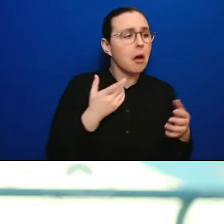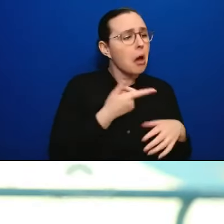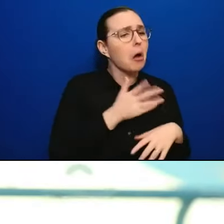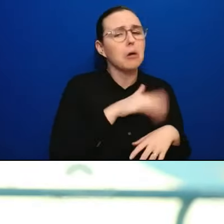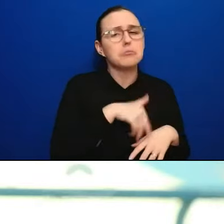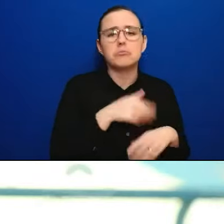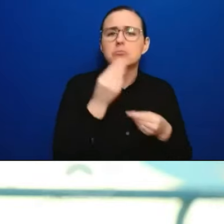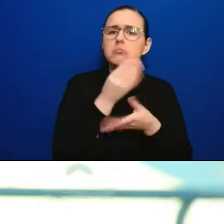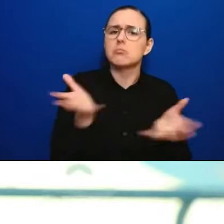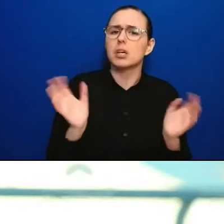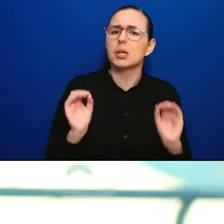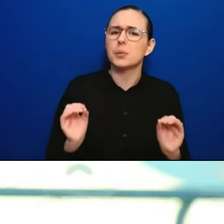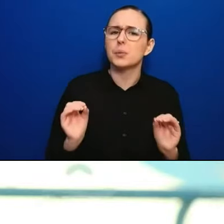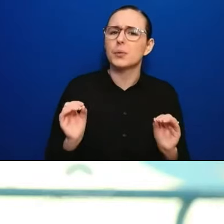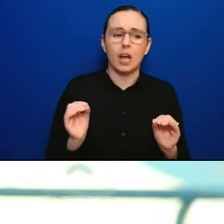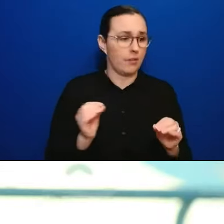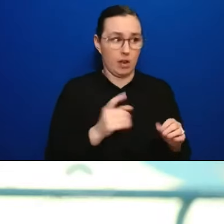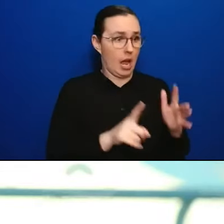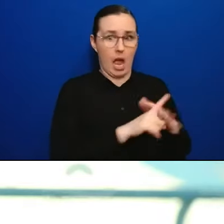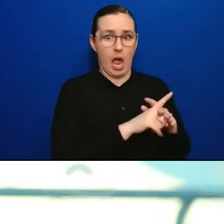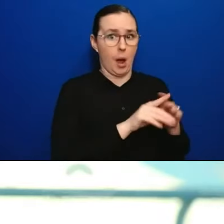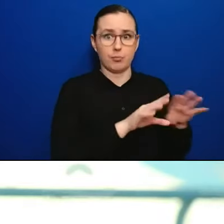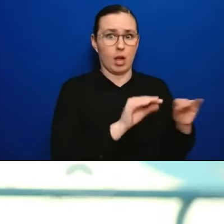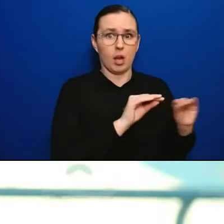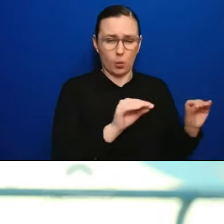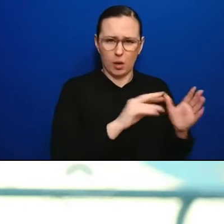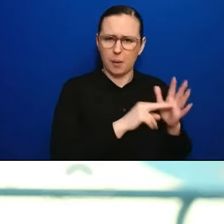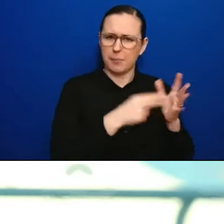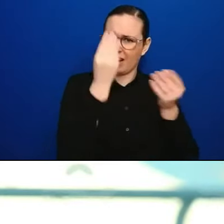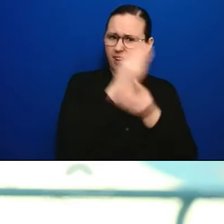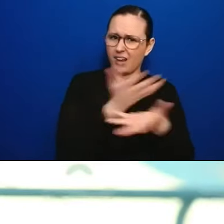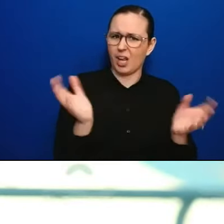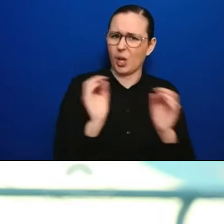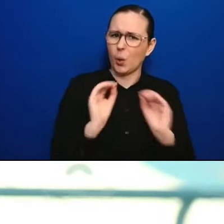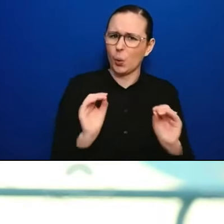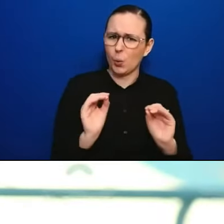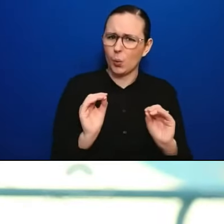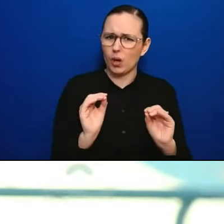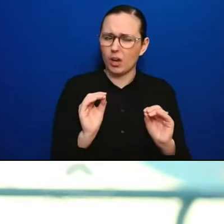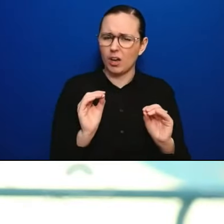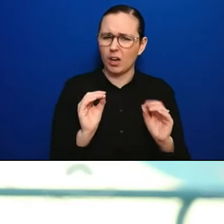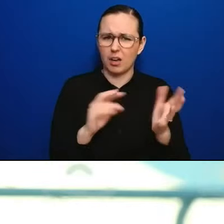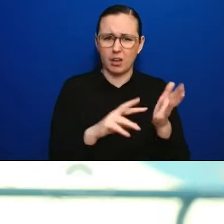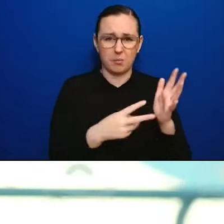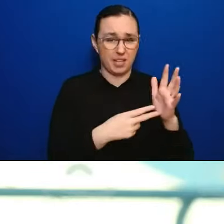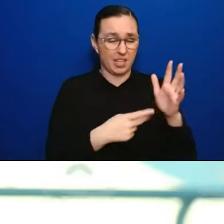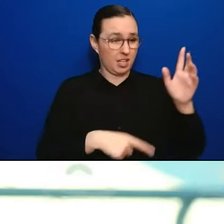requirement that people be informed if you don't declare an outbreak.